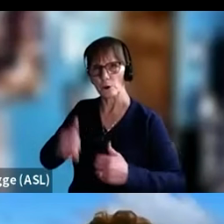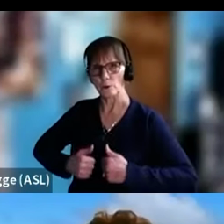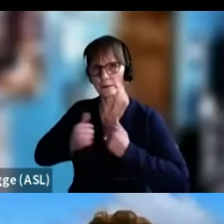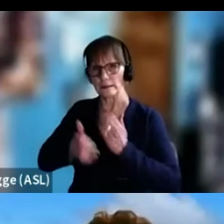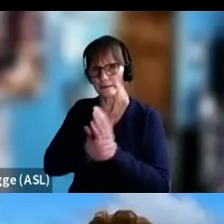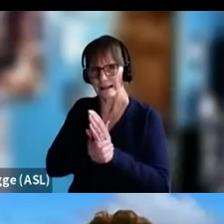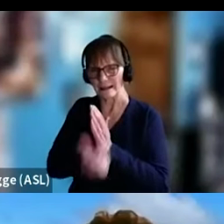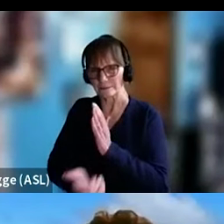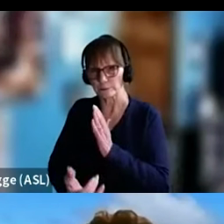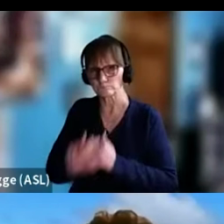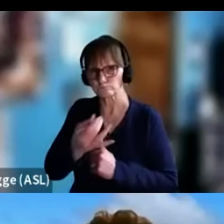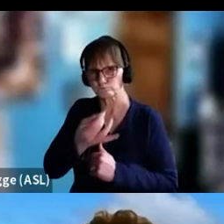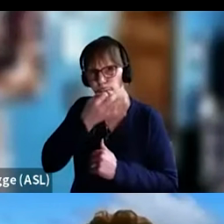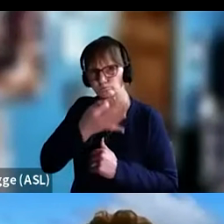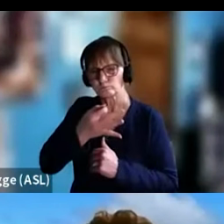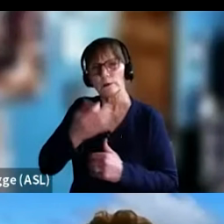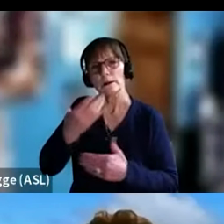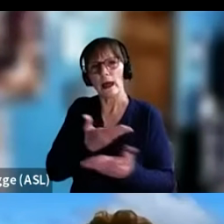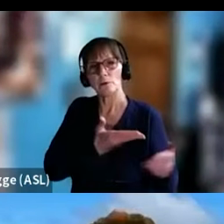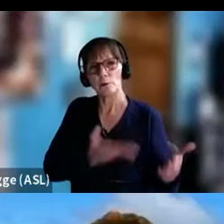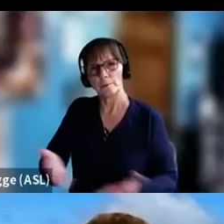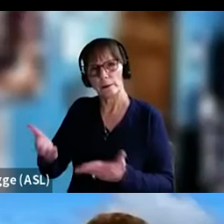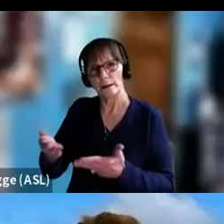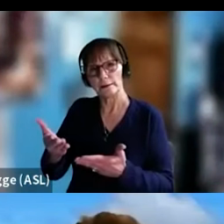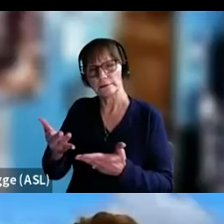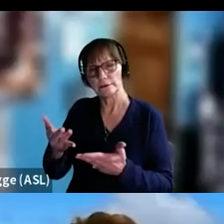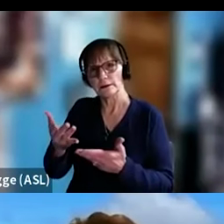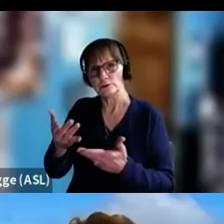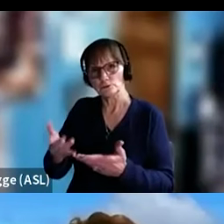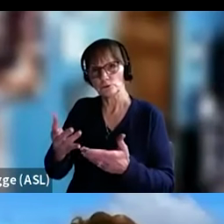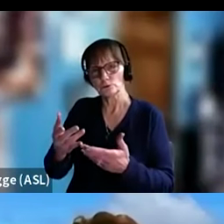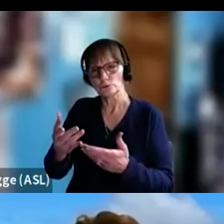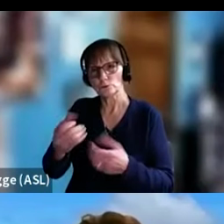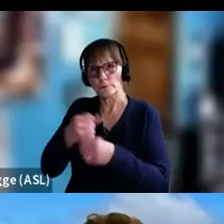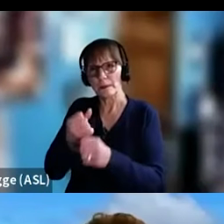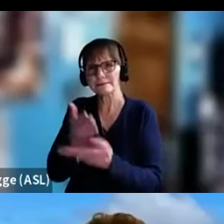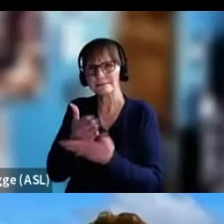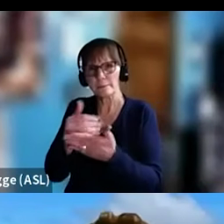to how do we bring those voices to help drive some of these solutions, and how you're doing that a little bit,